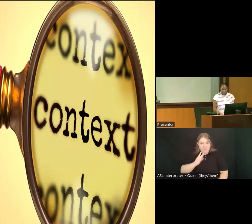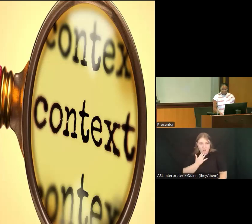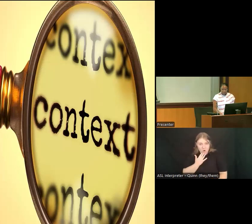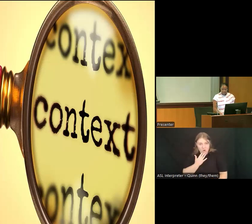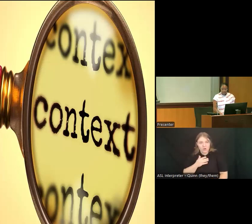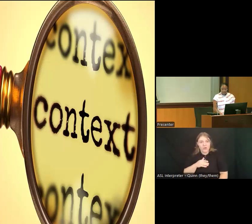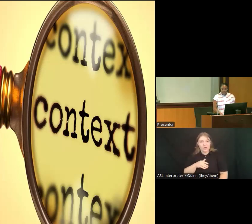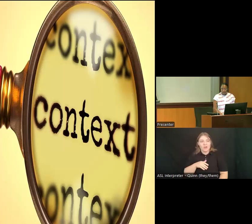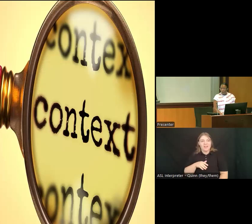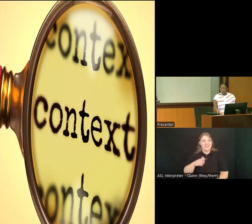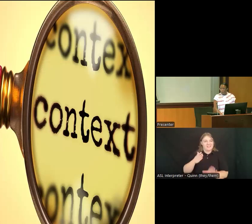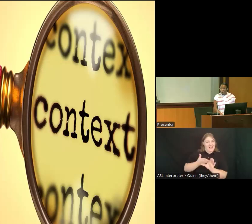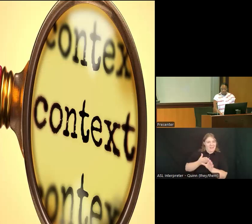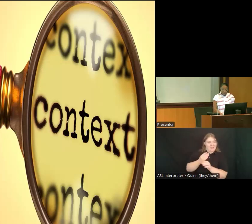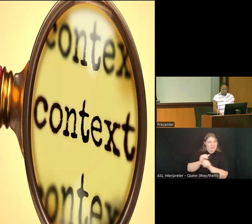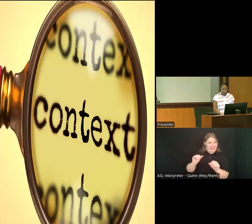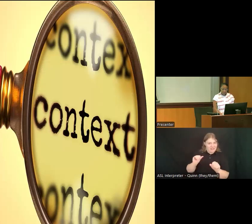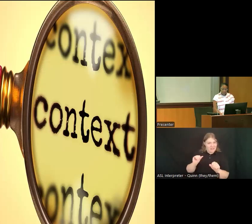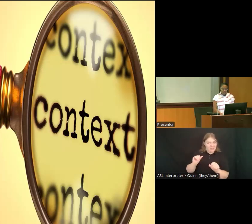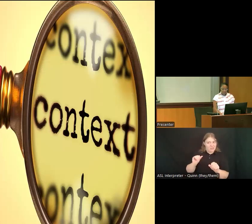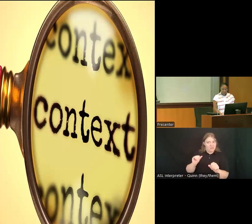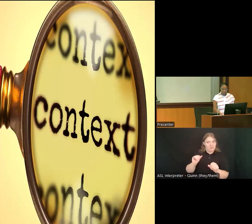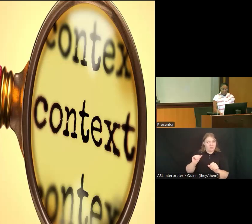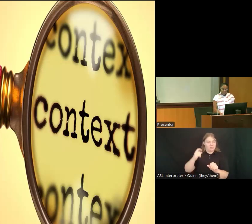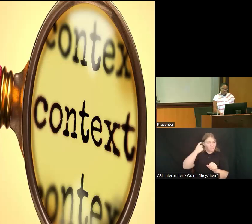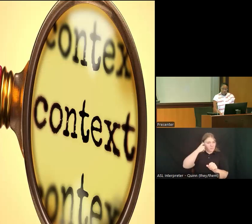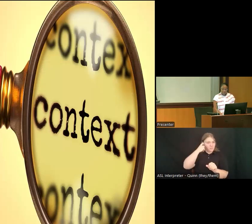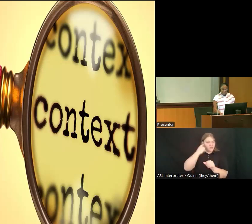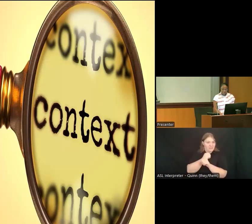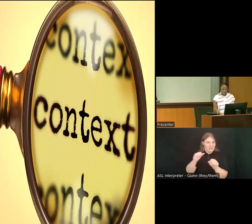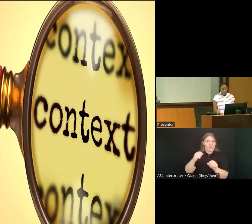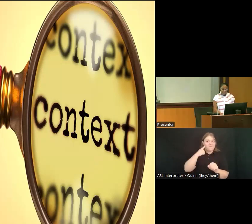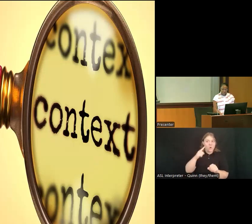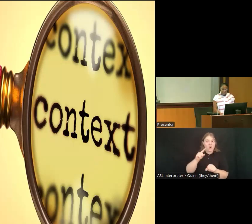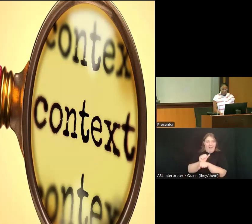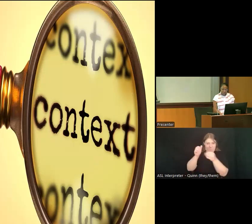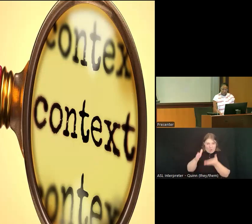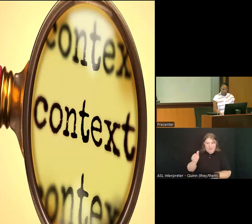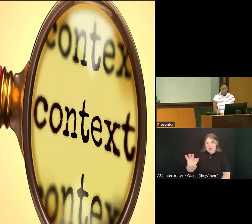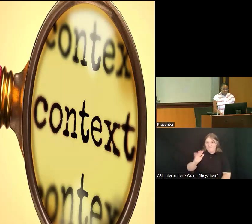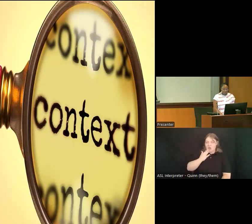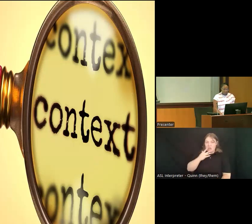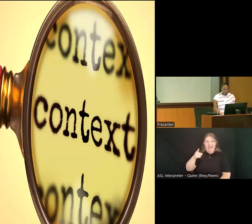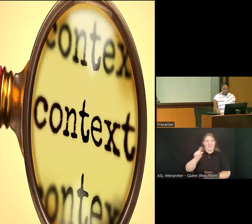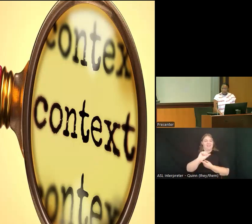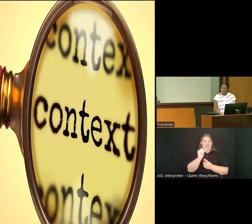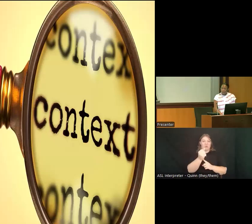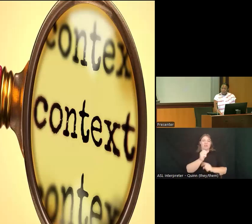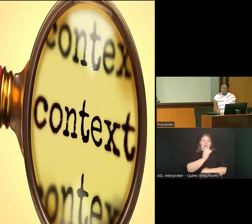safety mean for um employees of color and in this case clinicians of color so it's important that